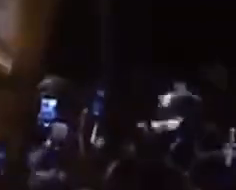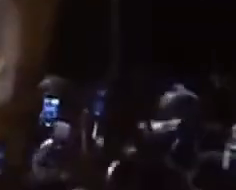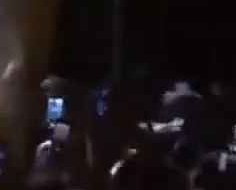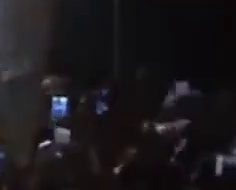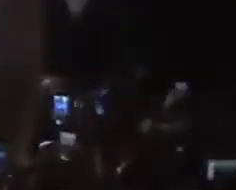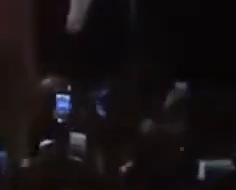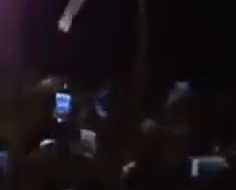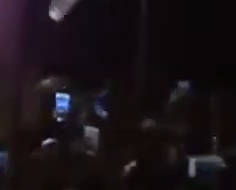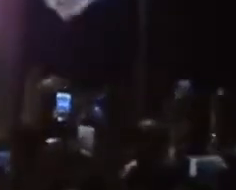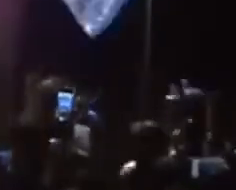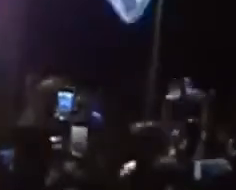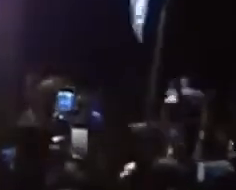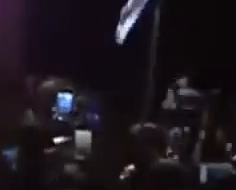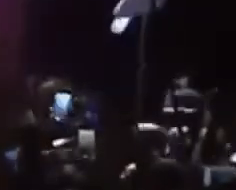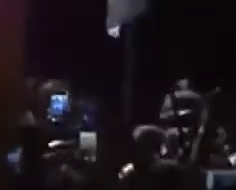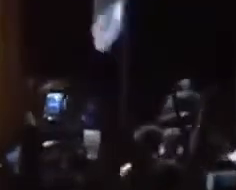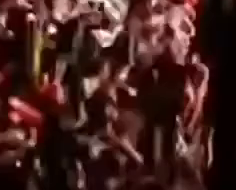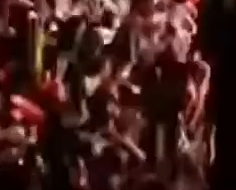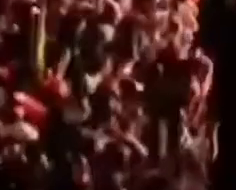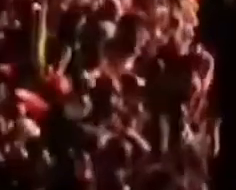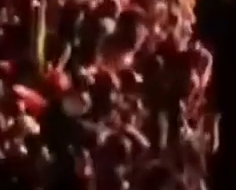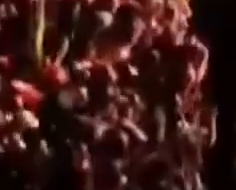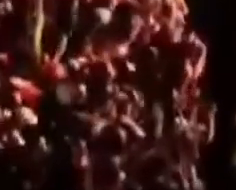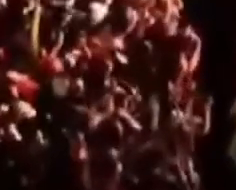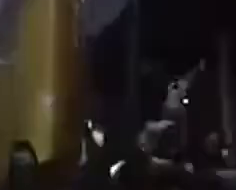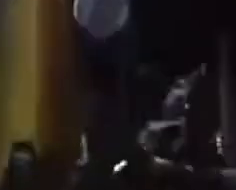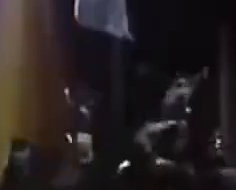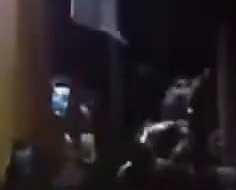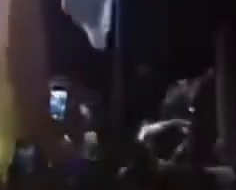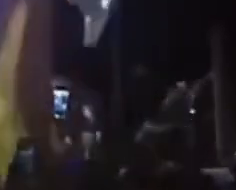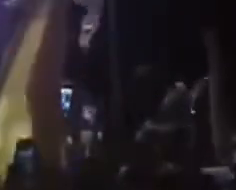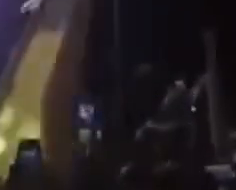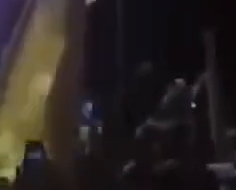out that all the macroeconomics textbooks that say that demand for money is based